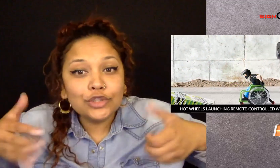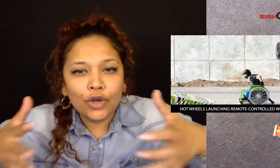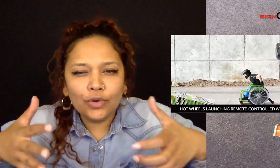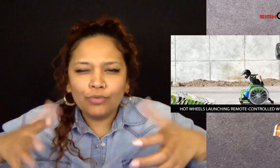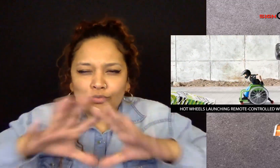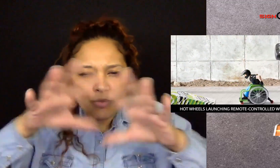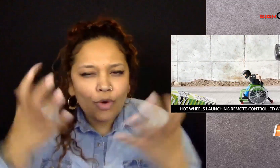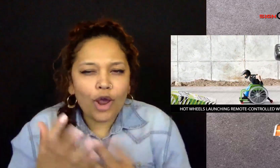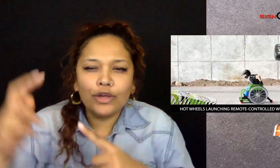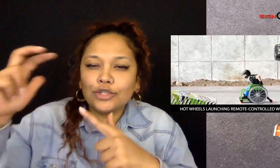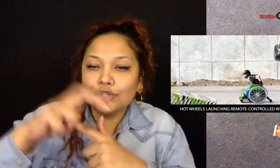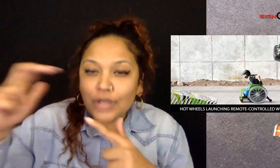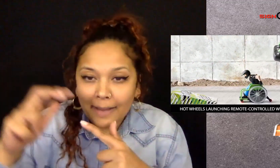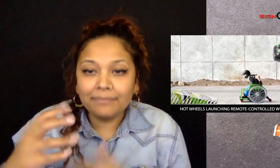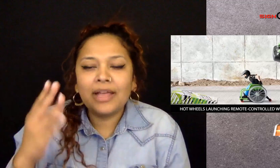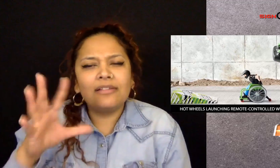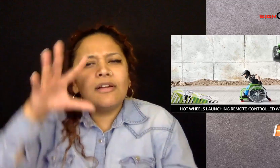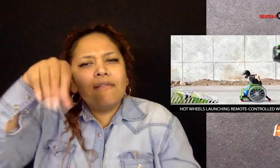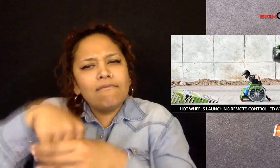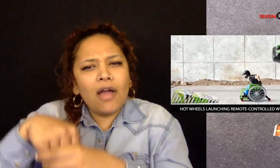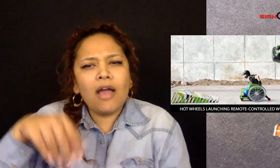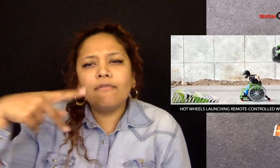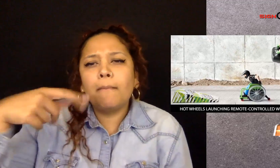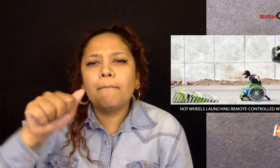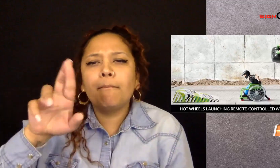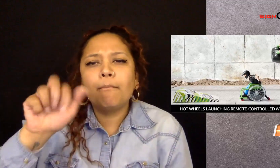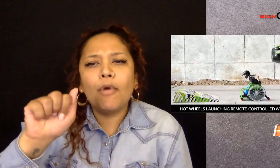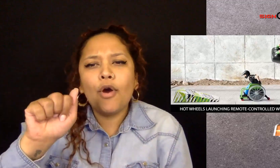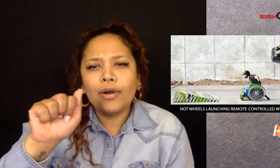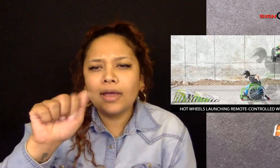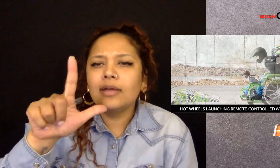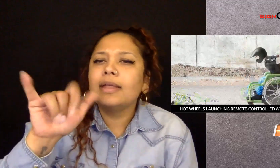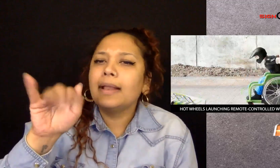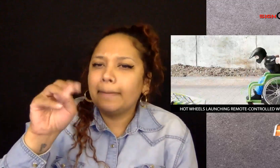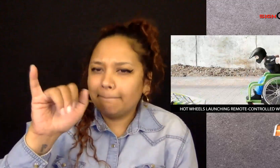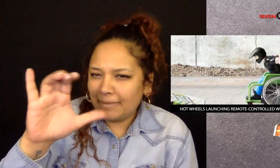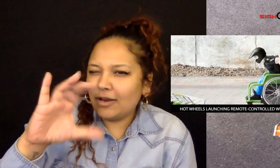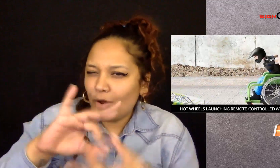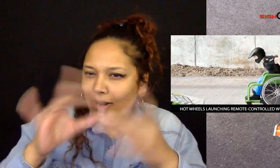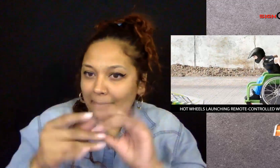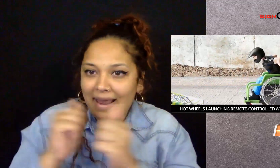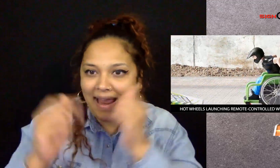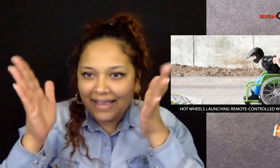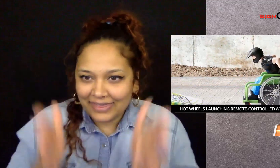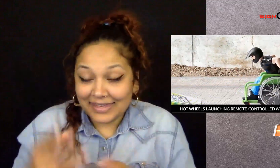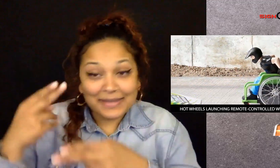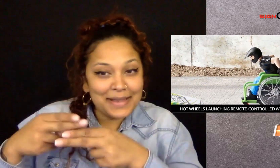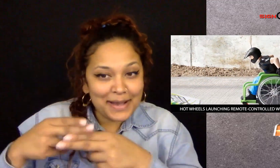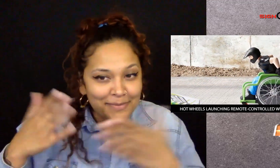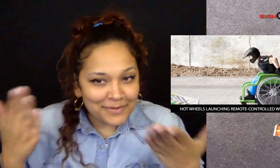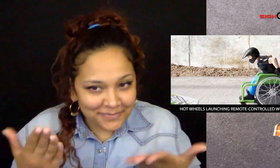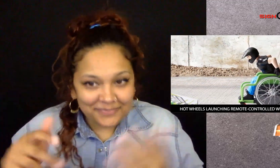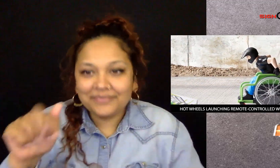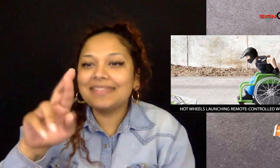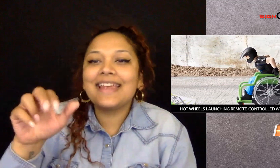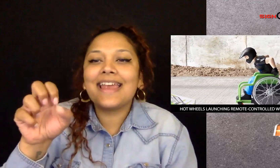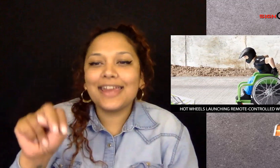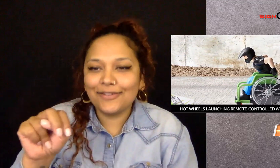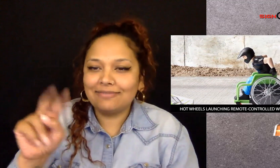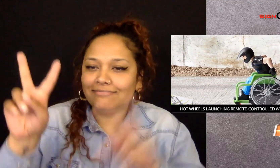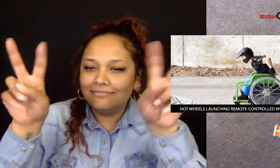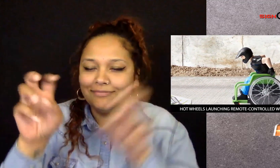it was created in collaboration with five-time wheelchair motocross world champion and Paralympic